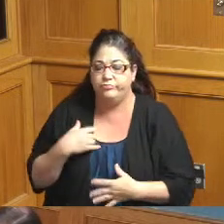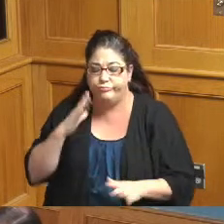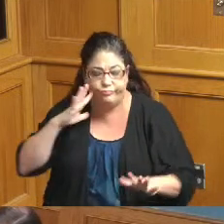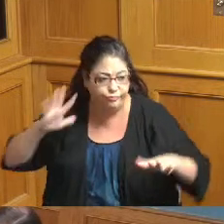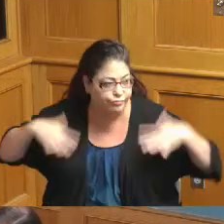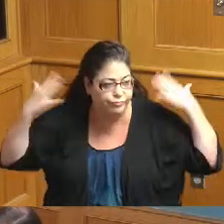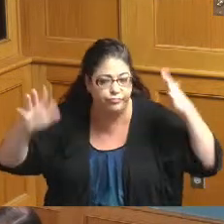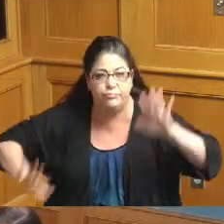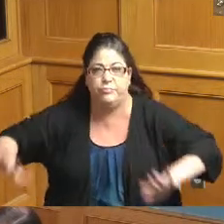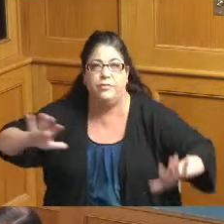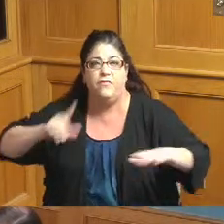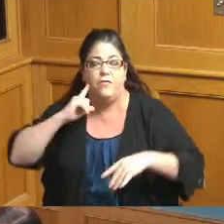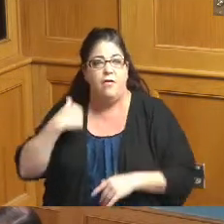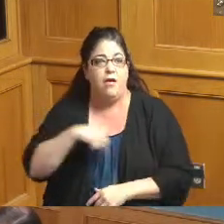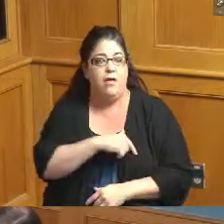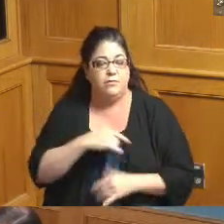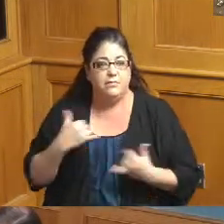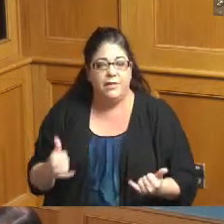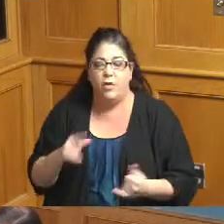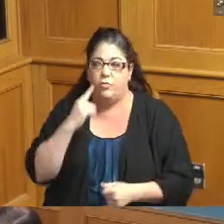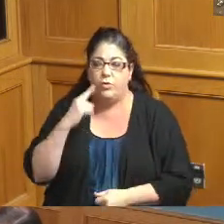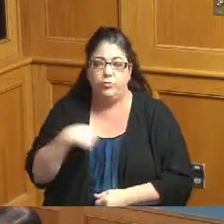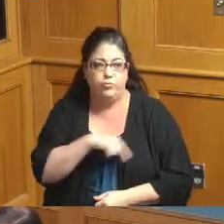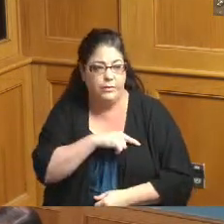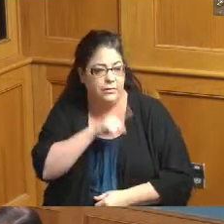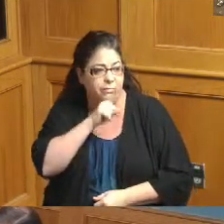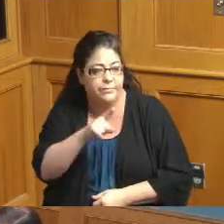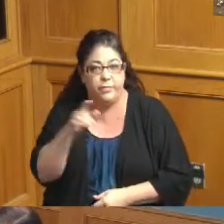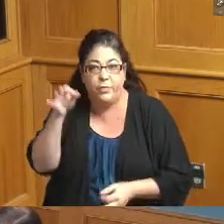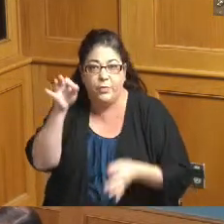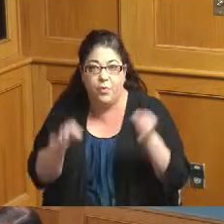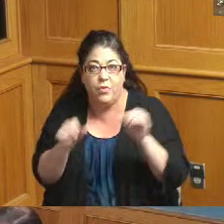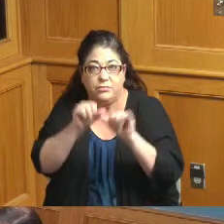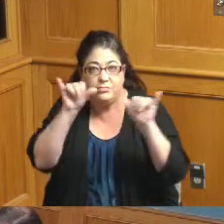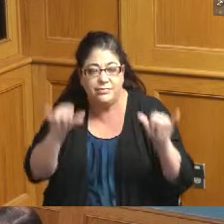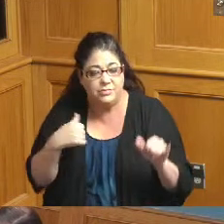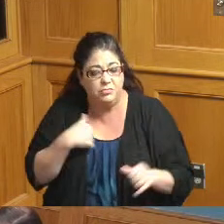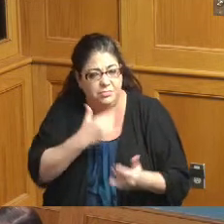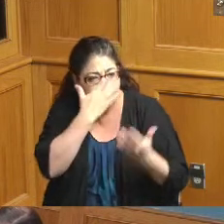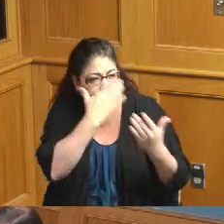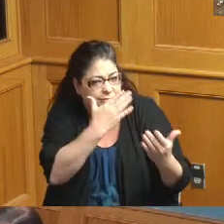and we're really appreciative at the court for the support that we receive both from the Board